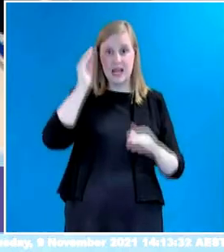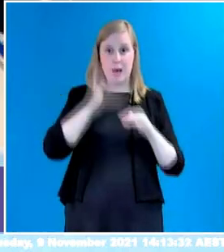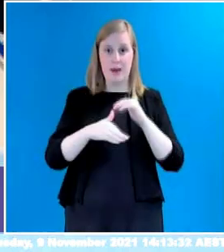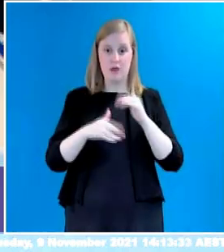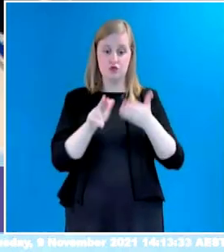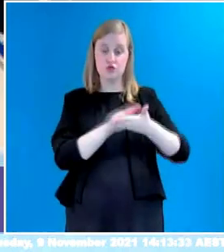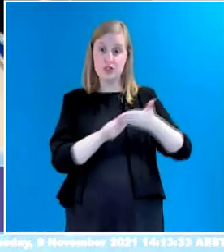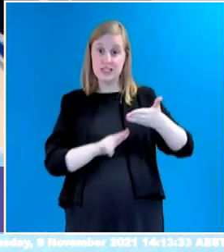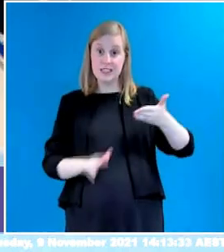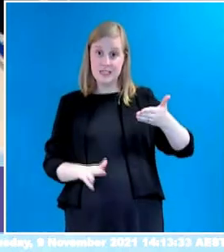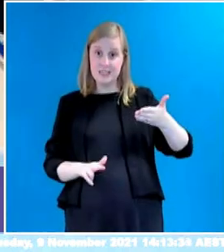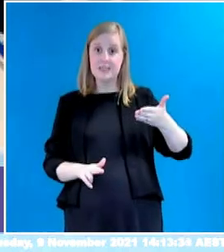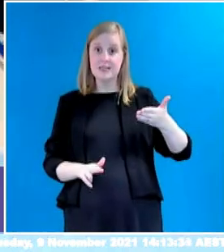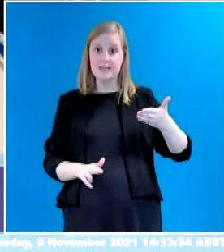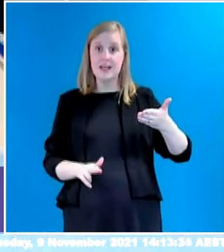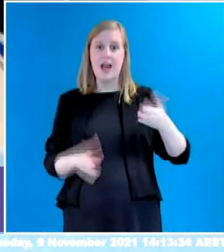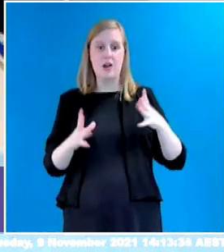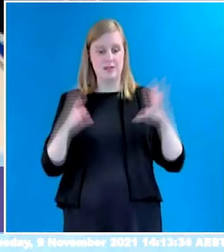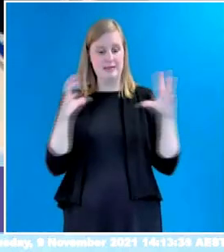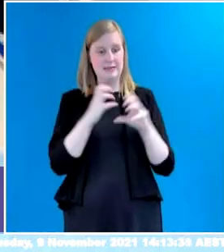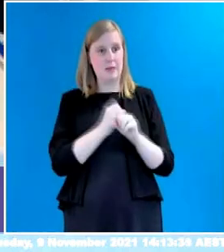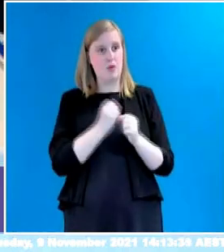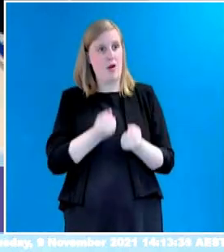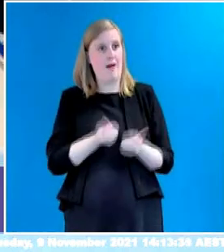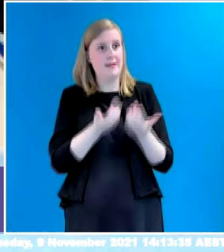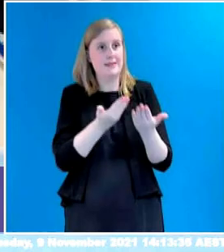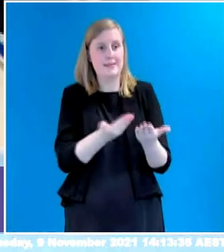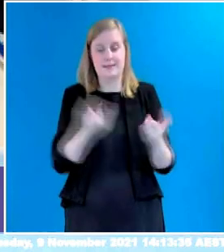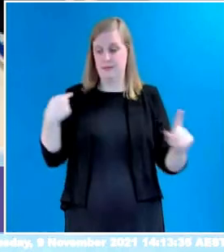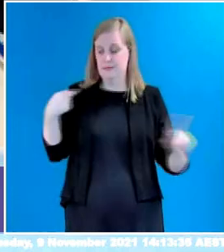guess, the results of that previous work.